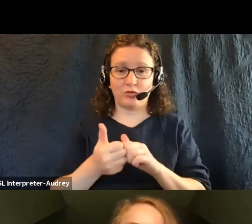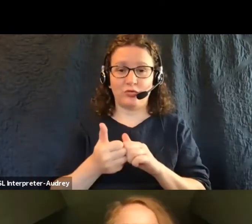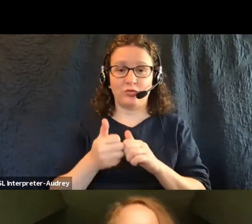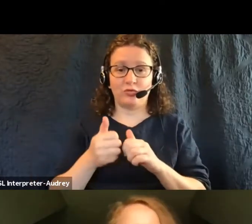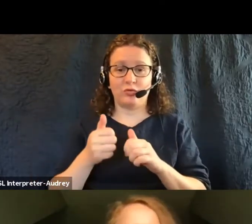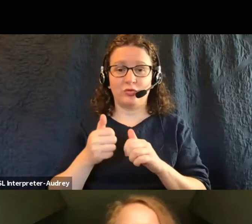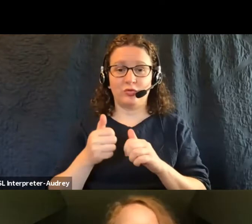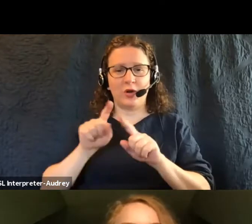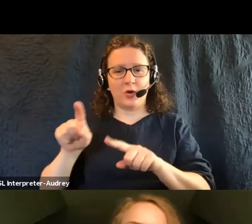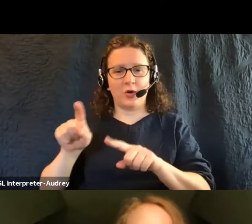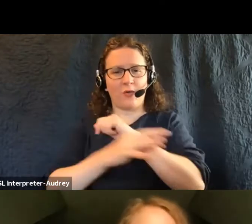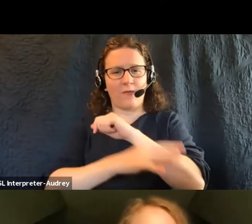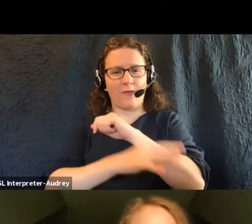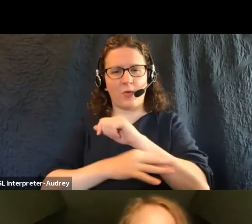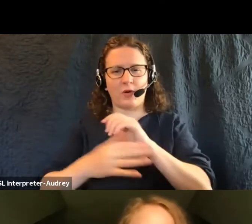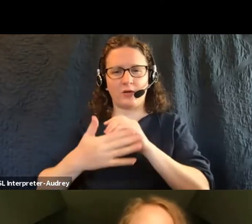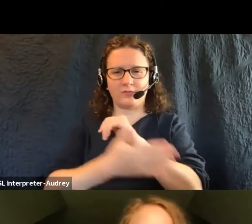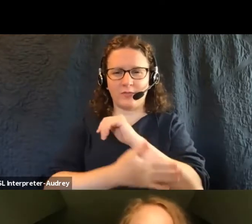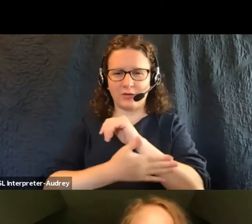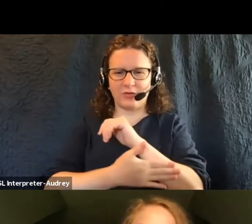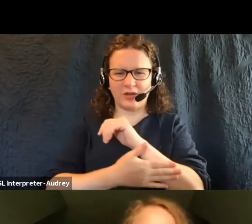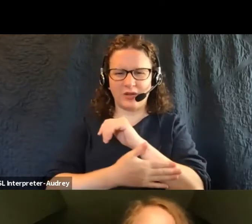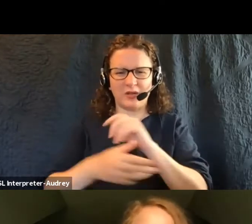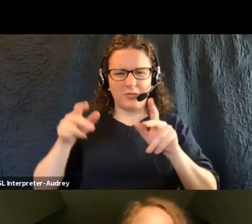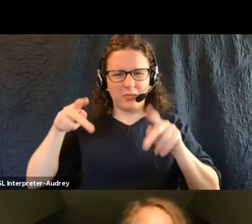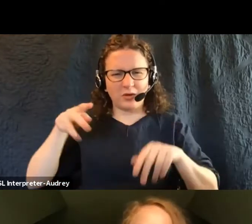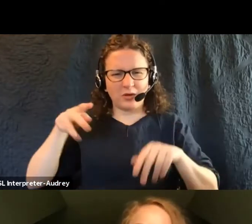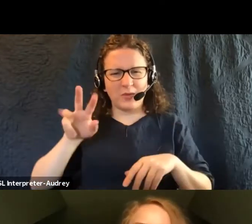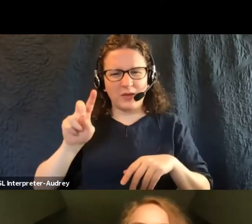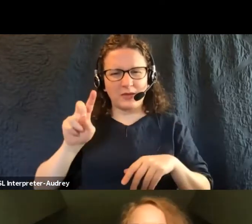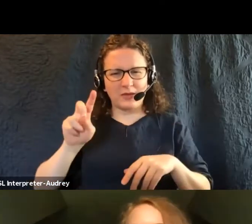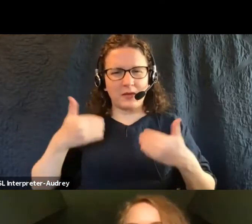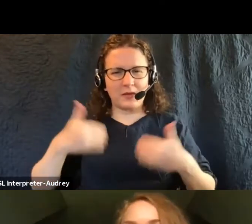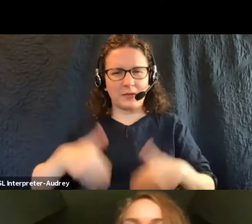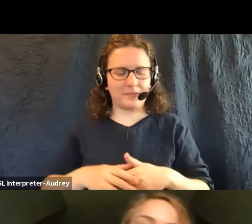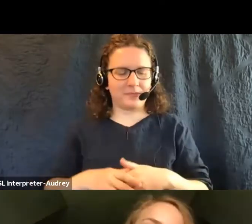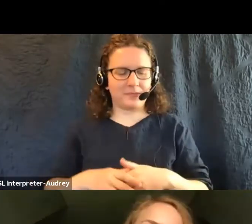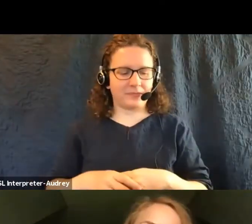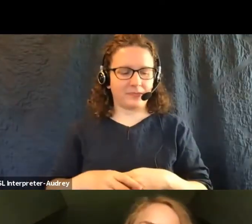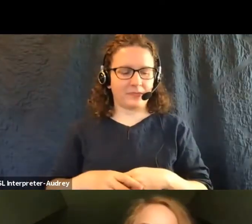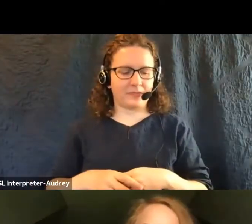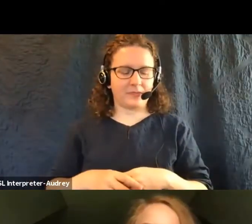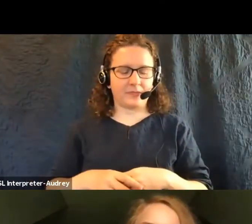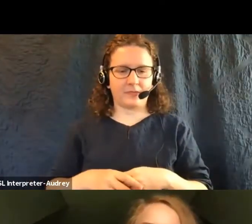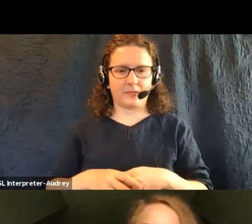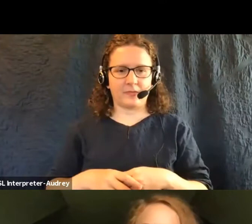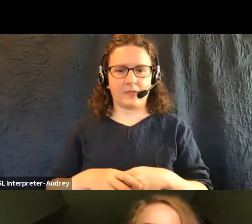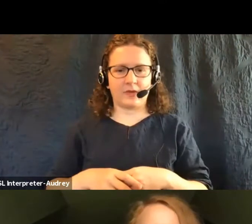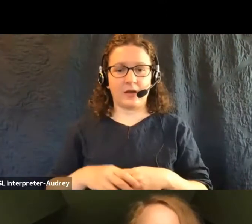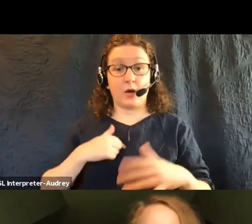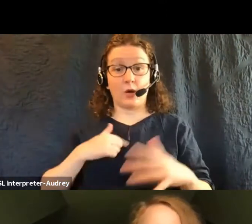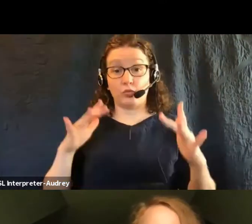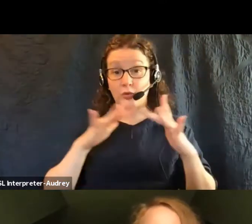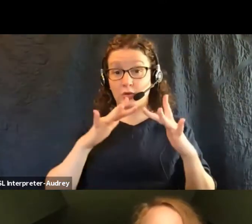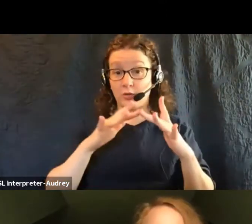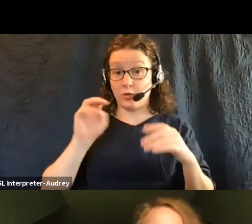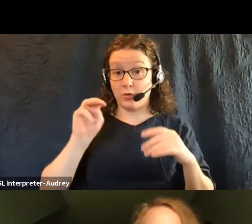country as a person with a disability was interesting, so I reached out to MIUSA to look for some resources.